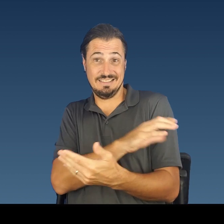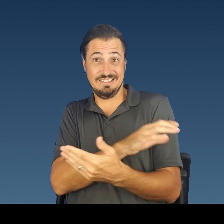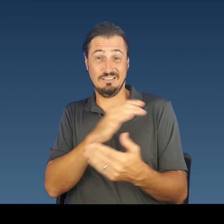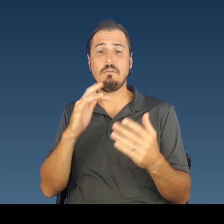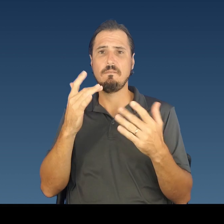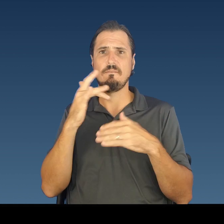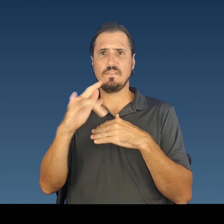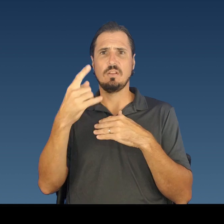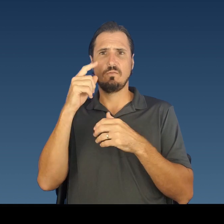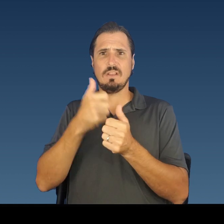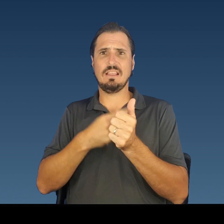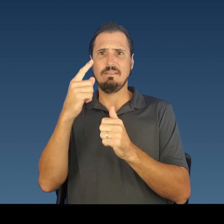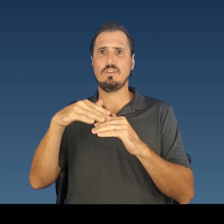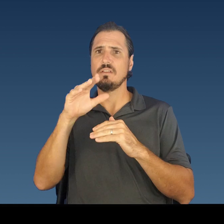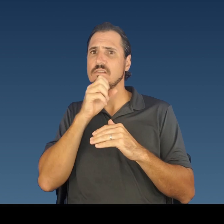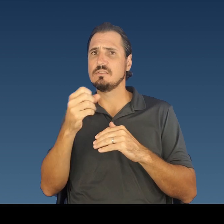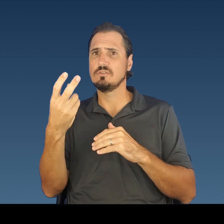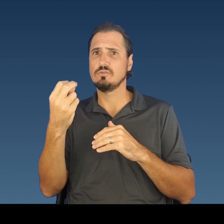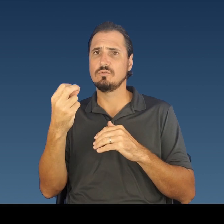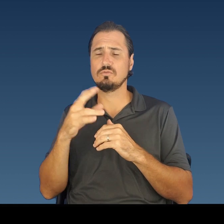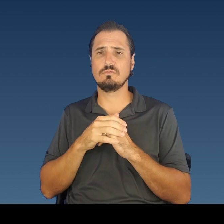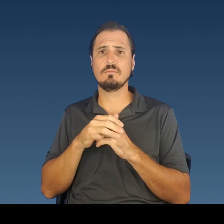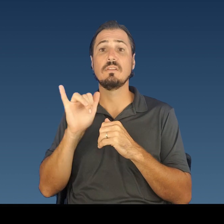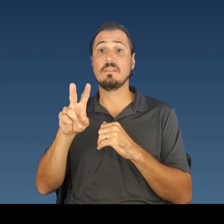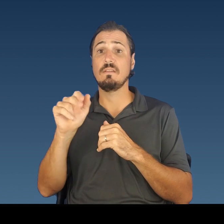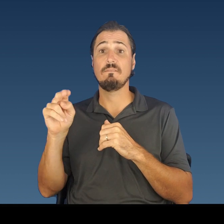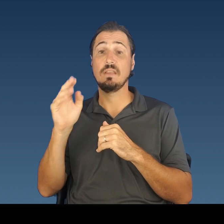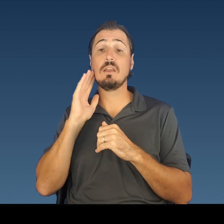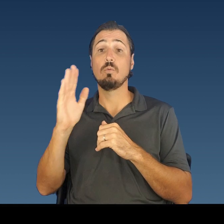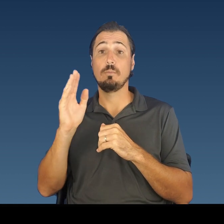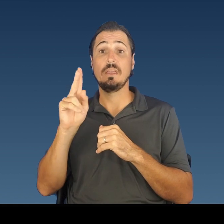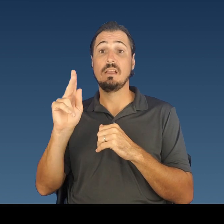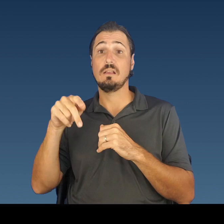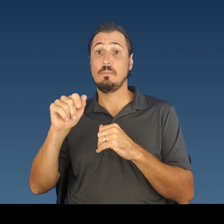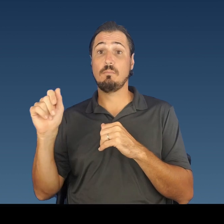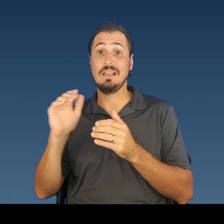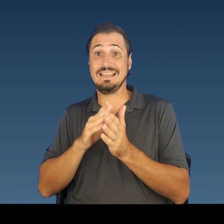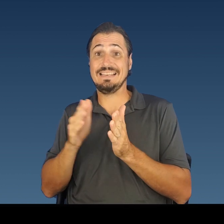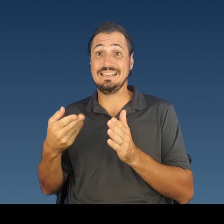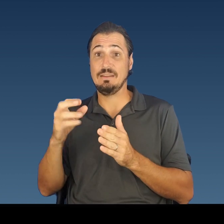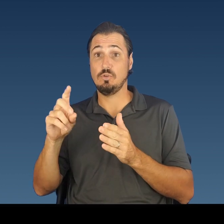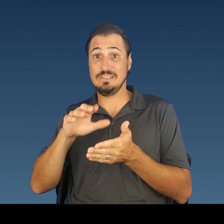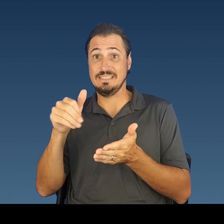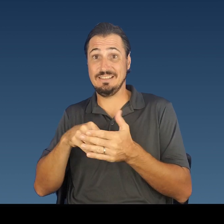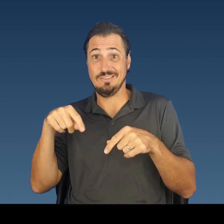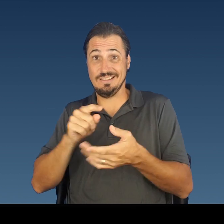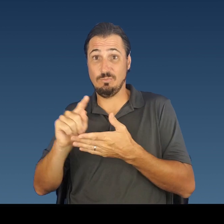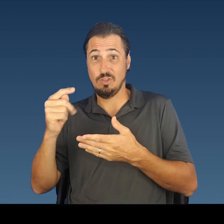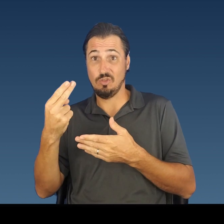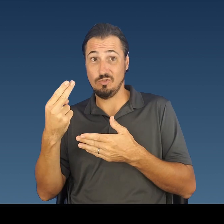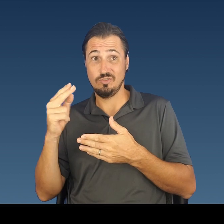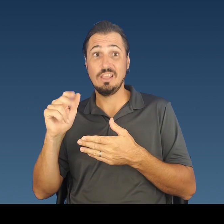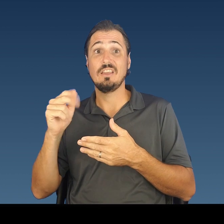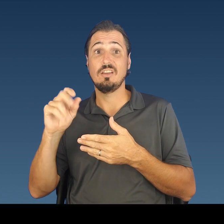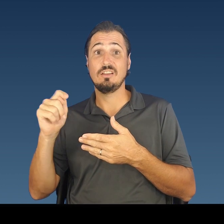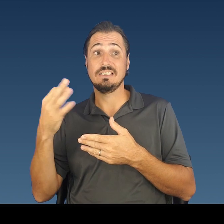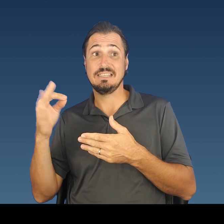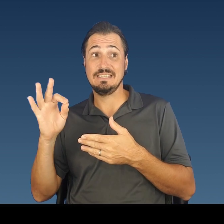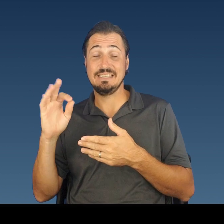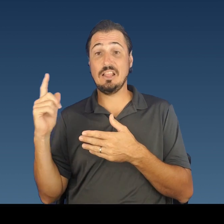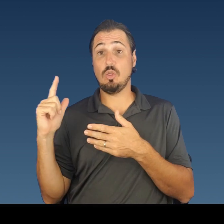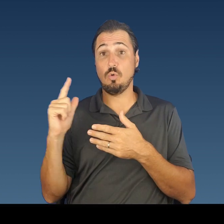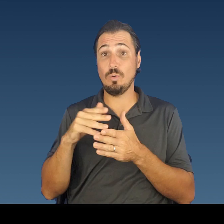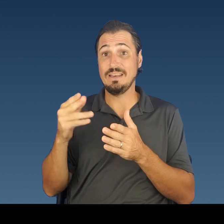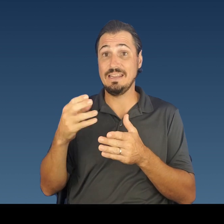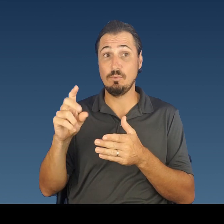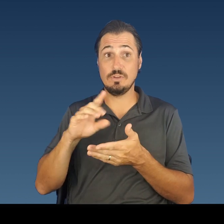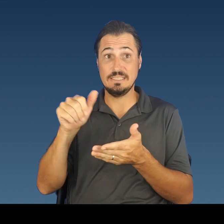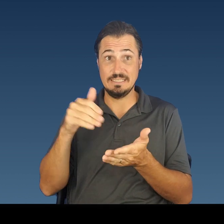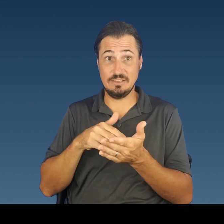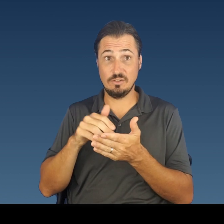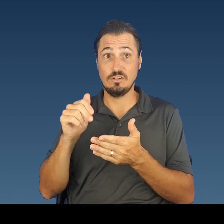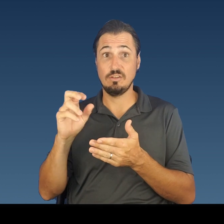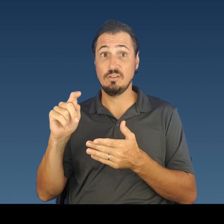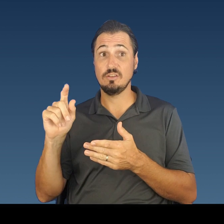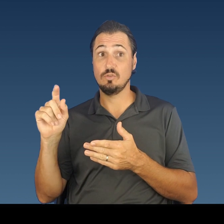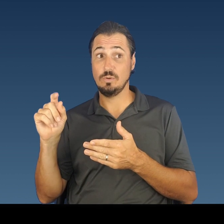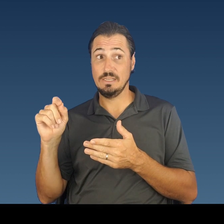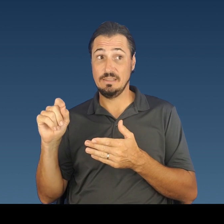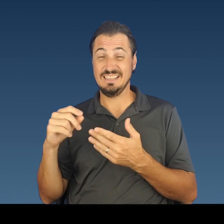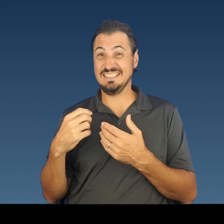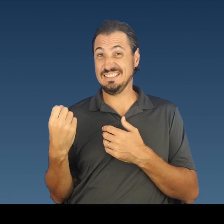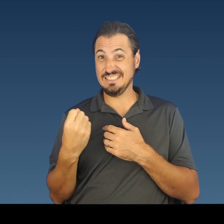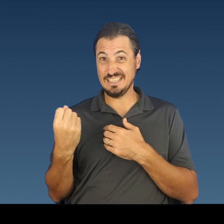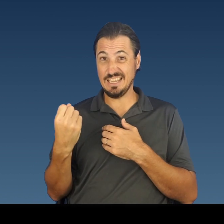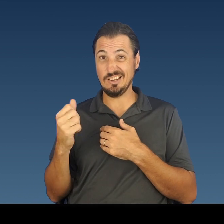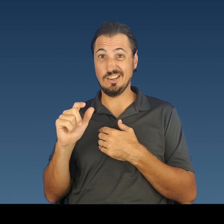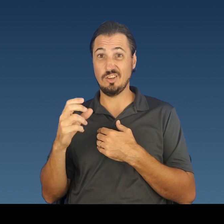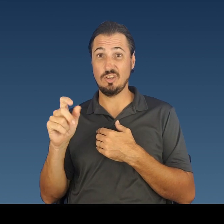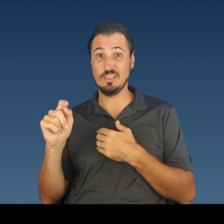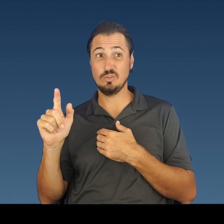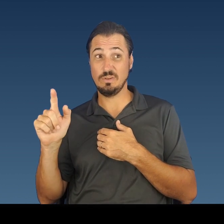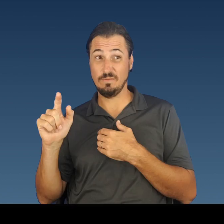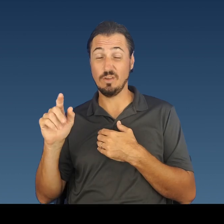The mobile vaccine van will be at Kapaa Neighborhood Center this Thursday August 19, Lihue Neighborhood Center on Friday, and Wainiha County Market on Saturday, open from noon to 3 p.m.